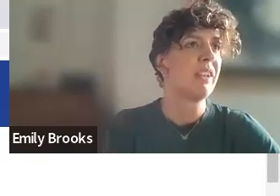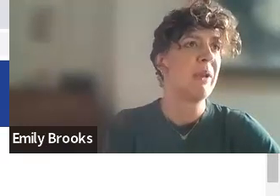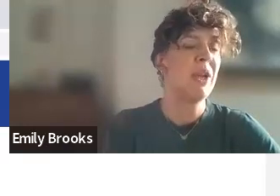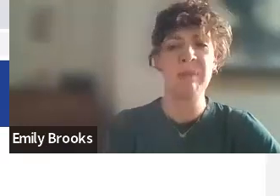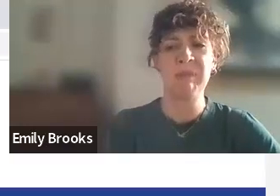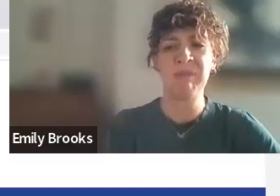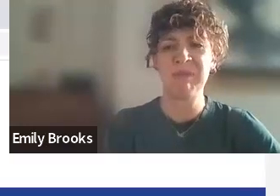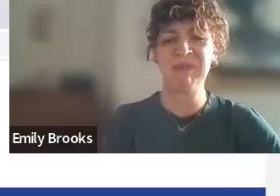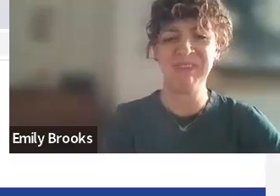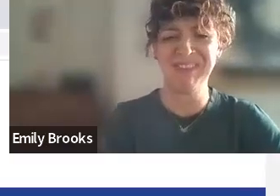There we go.